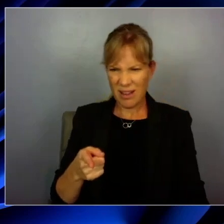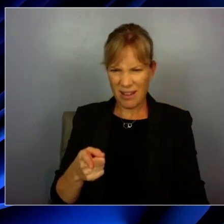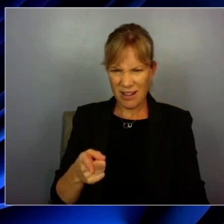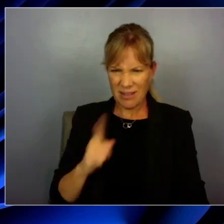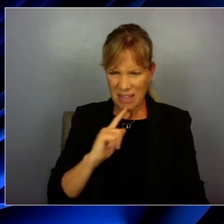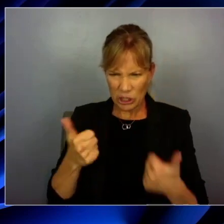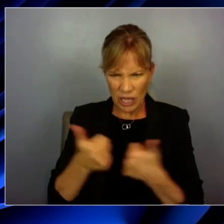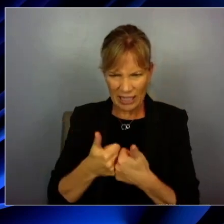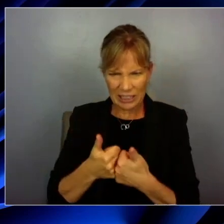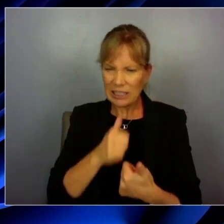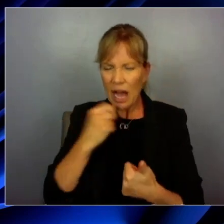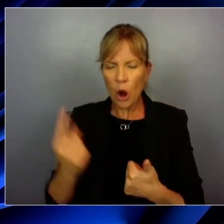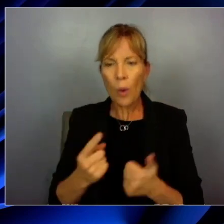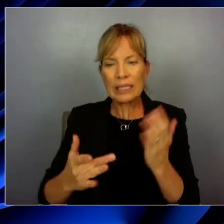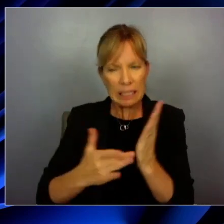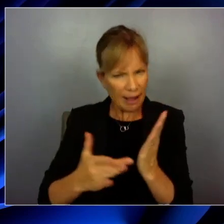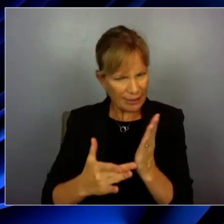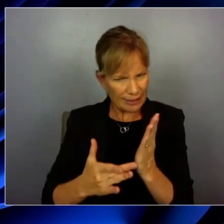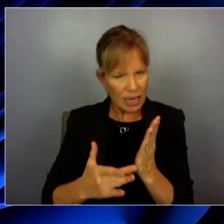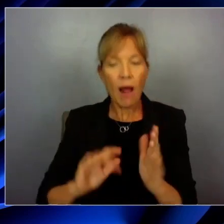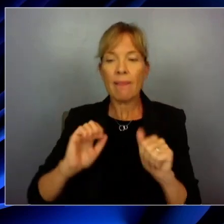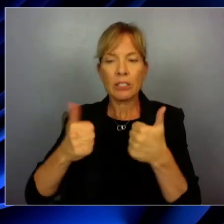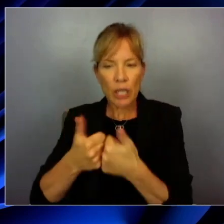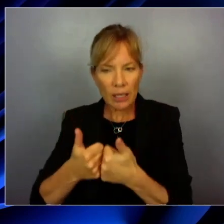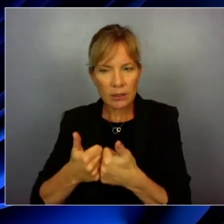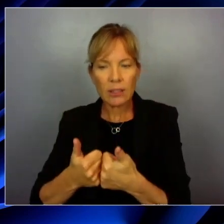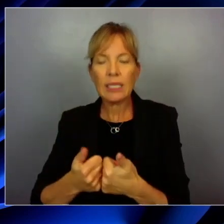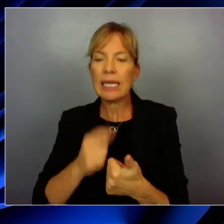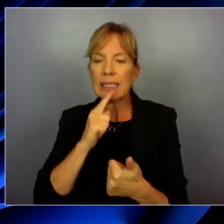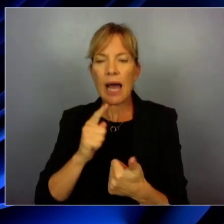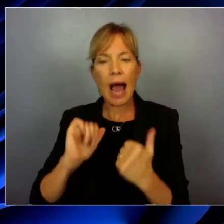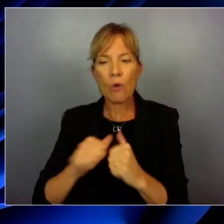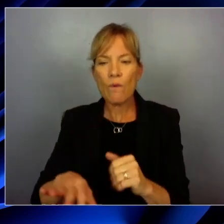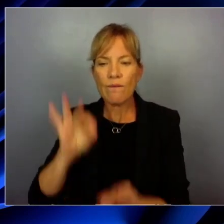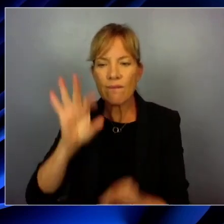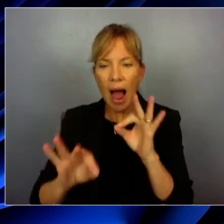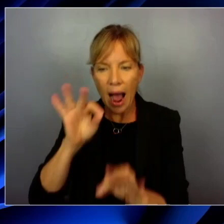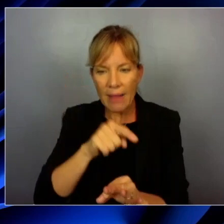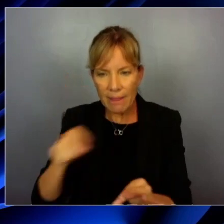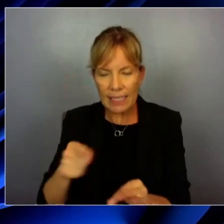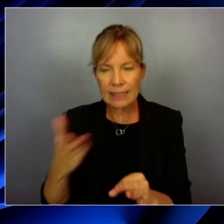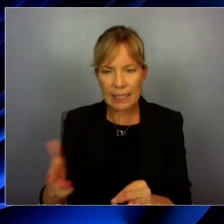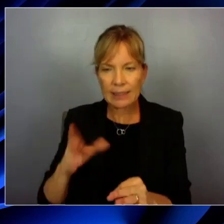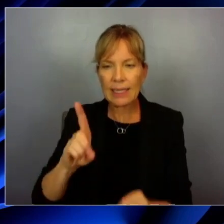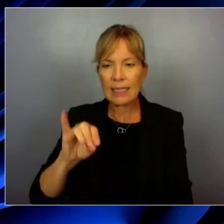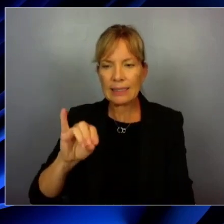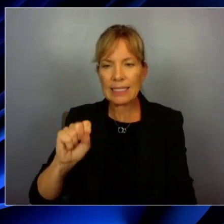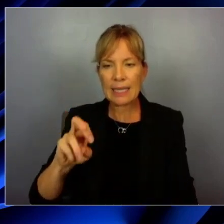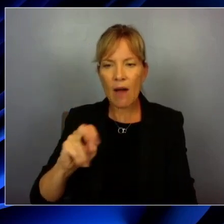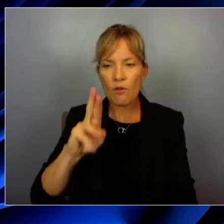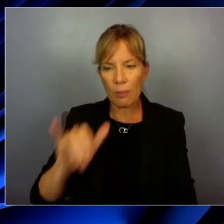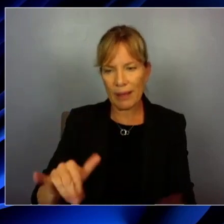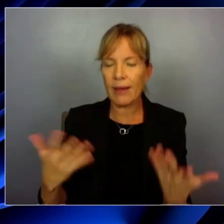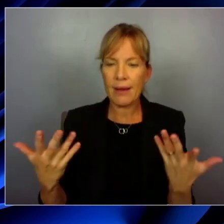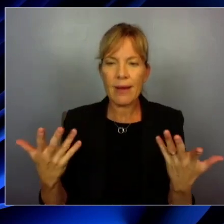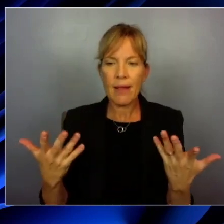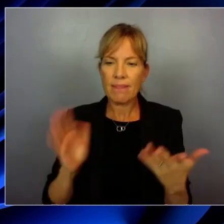always the technology, the challenge is the discoverability. That is key you know to where we need to be. With accessibility. It should be.